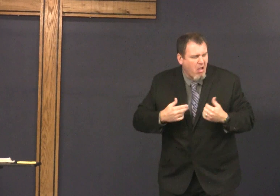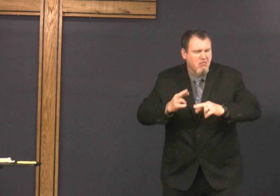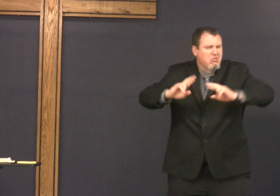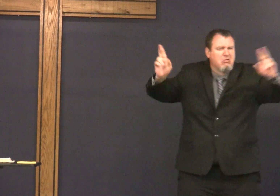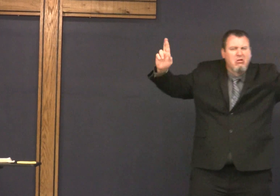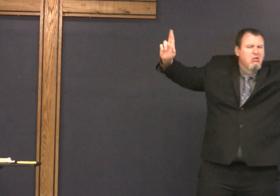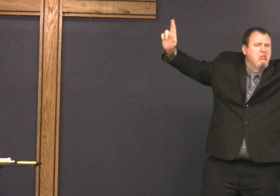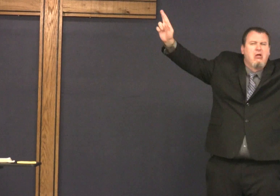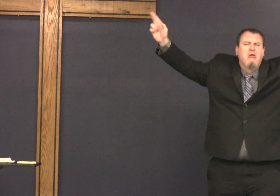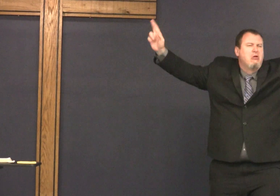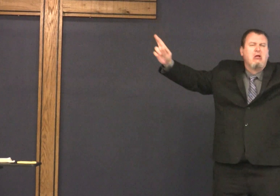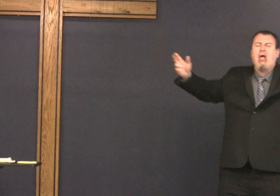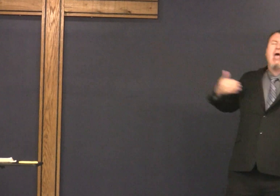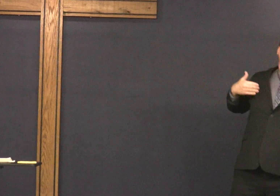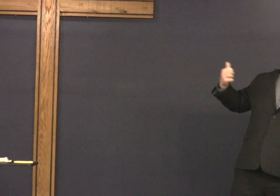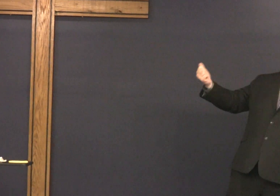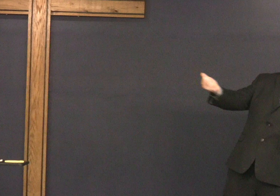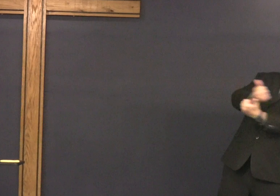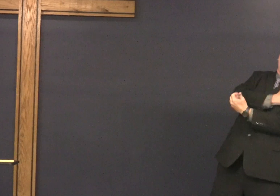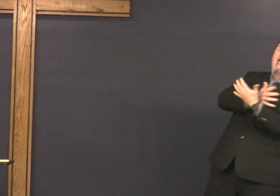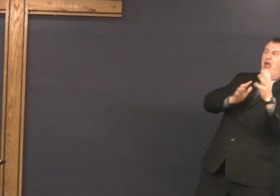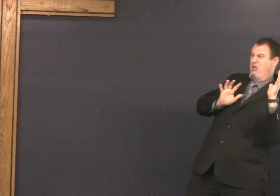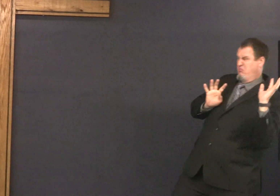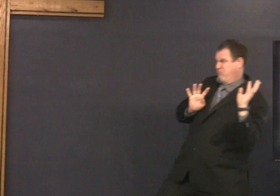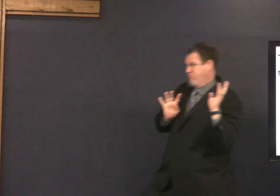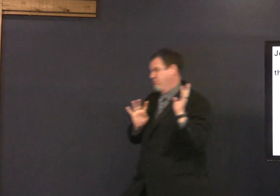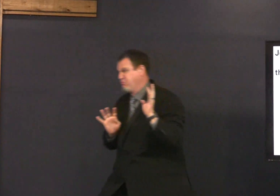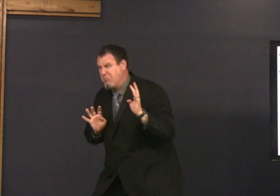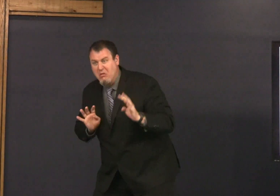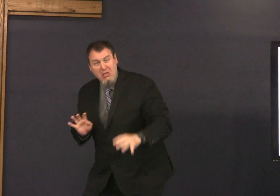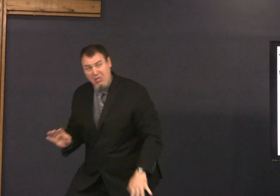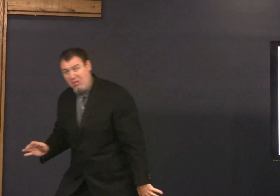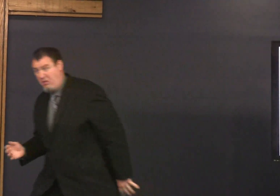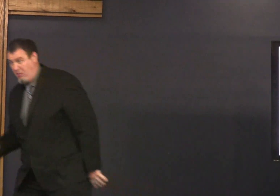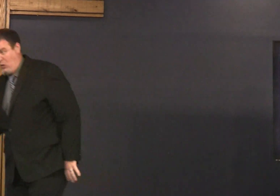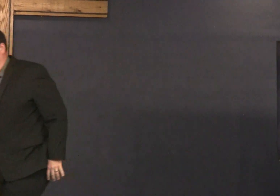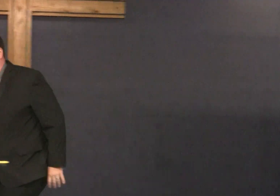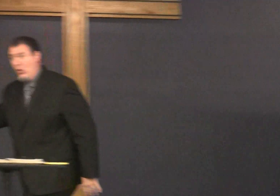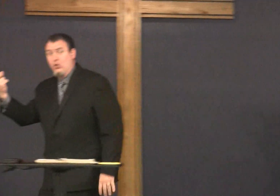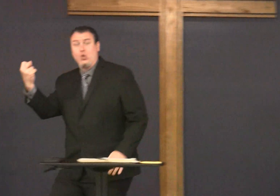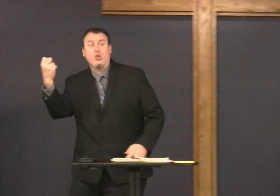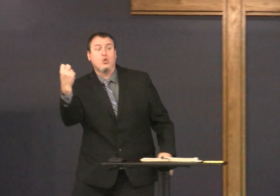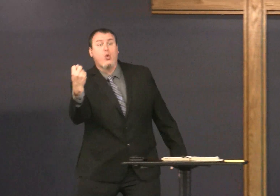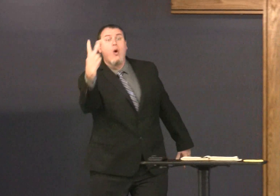why did they have why were they scared I mean they had swords they had Spears they are for all these things